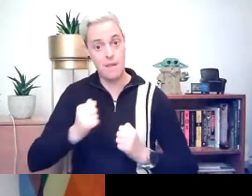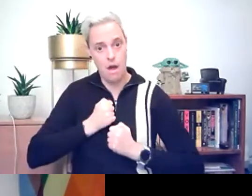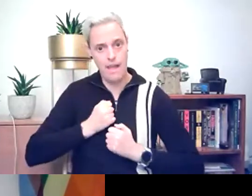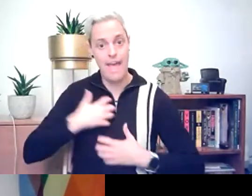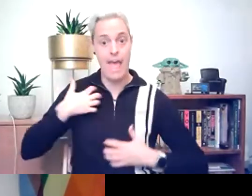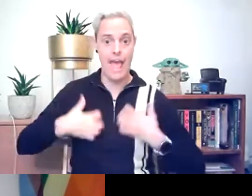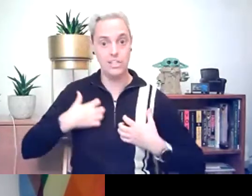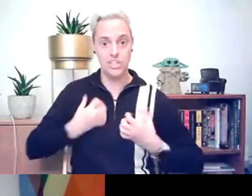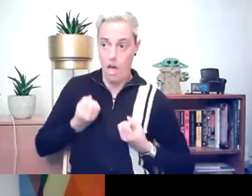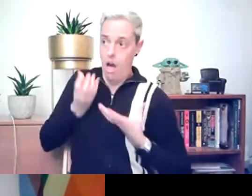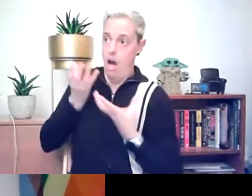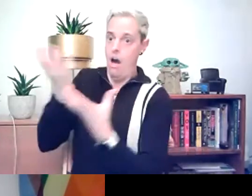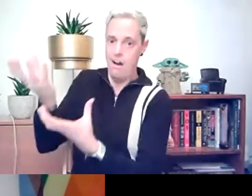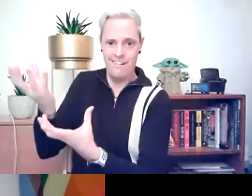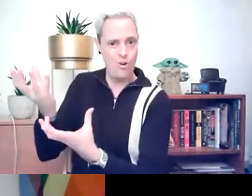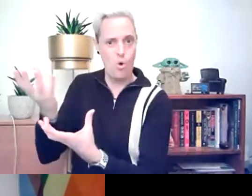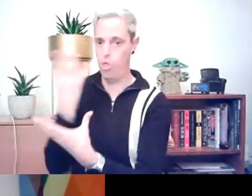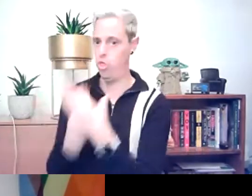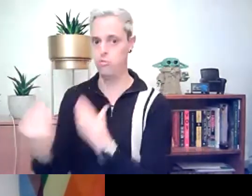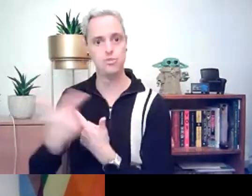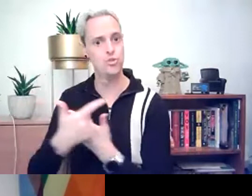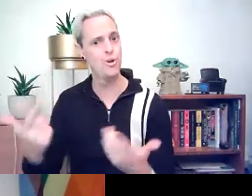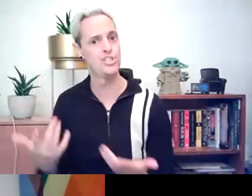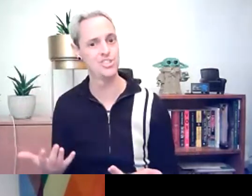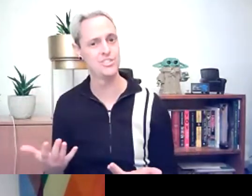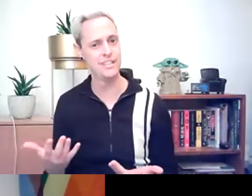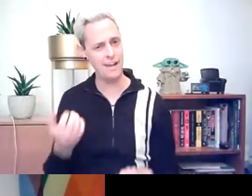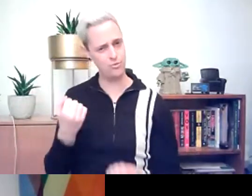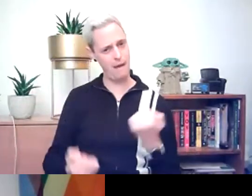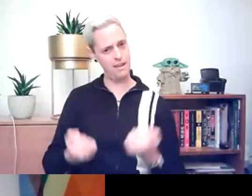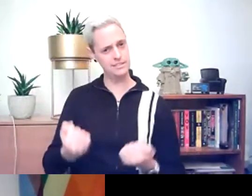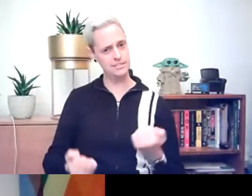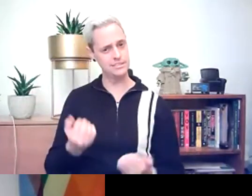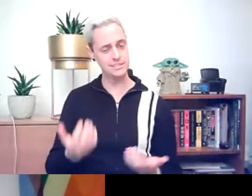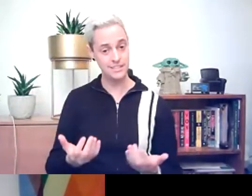18:56:59 So, you know we we need activism in our community but we also have to pick